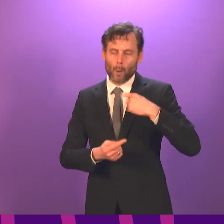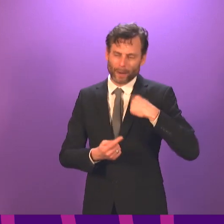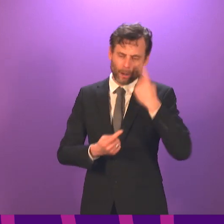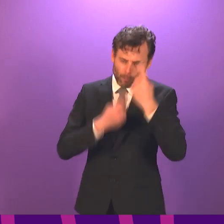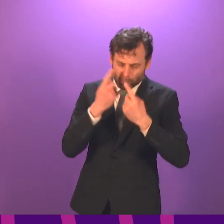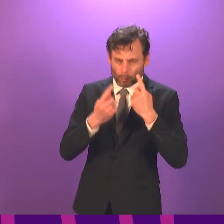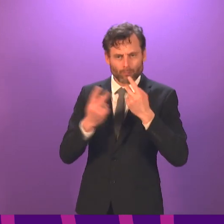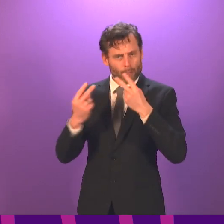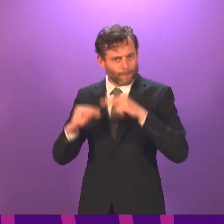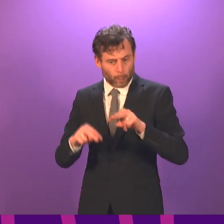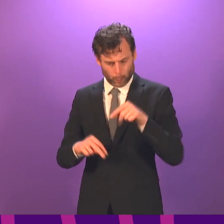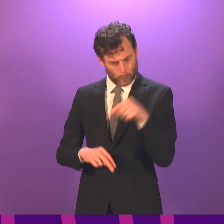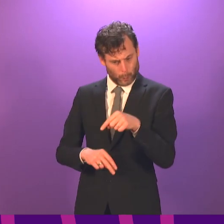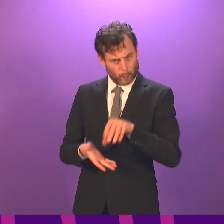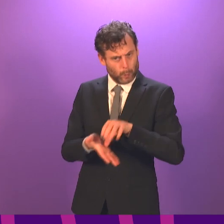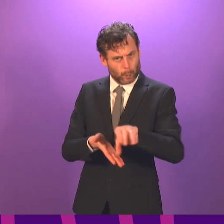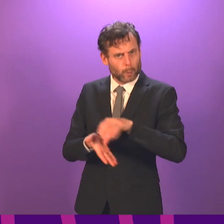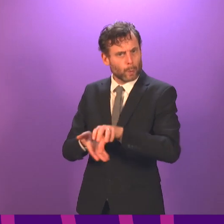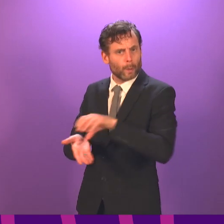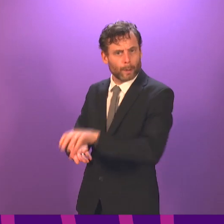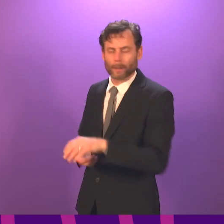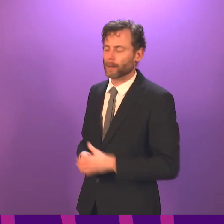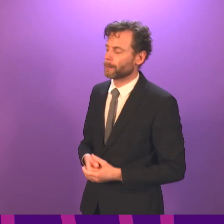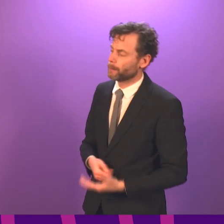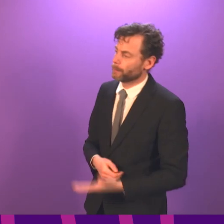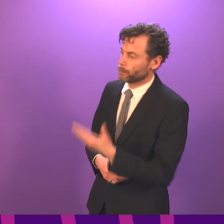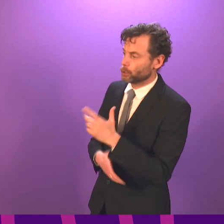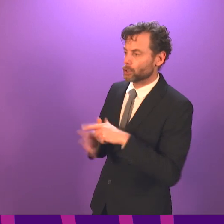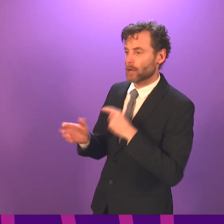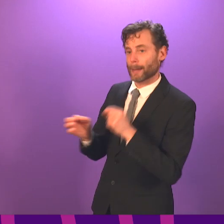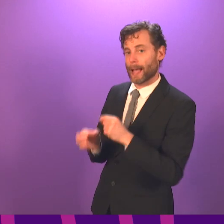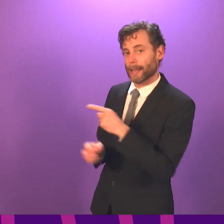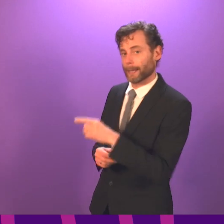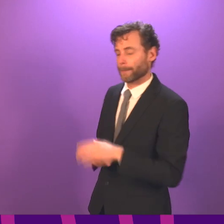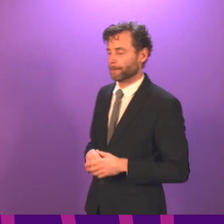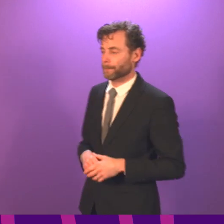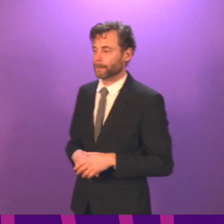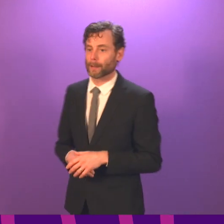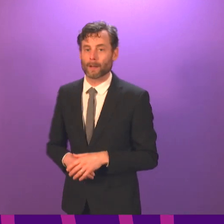Jackie Baillie (Dumbarton) (Lab): Public Health Scotland statistics show that